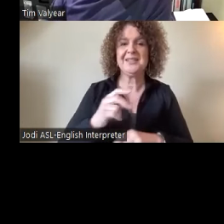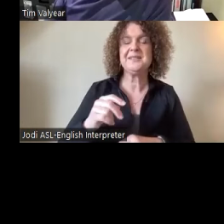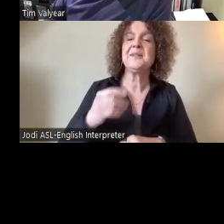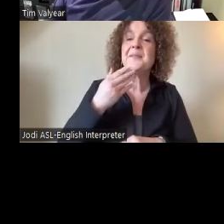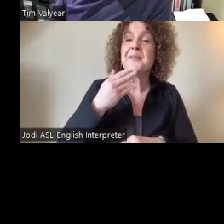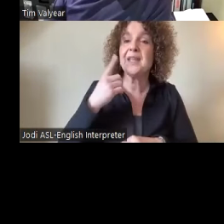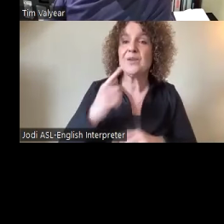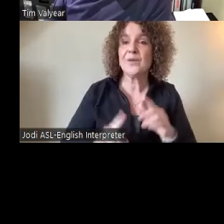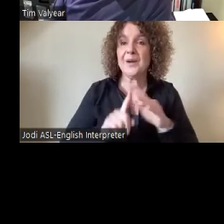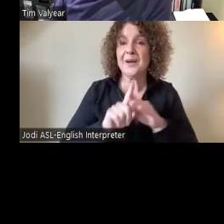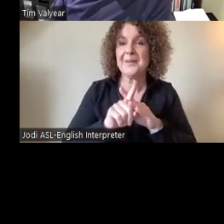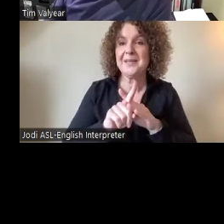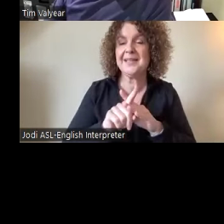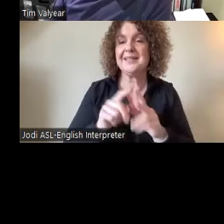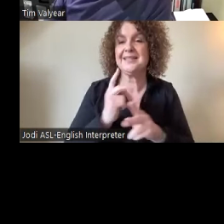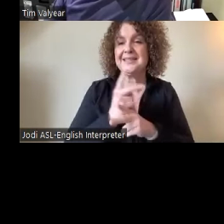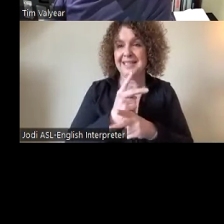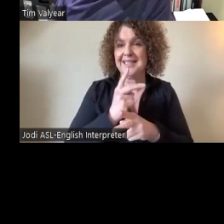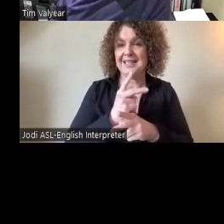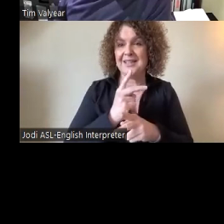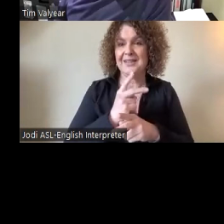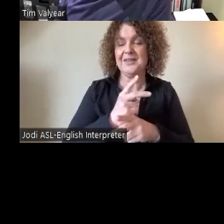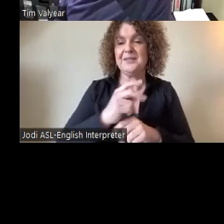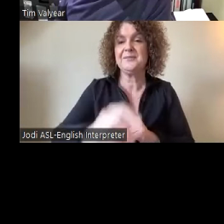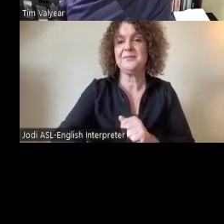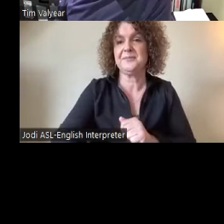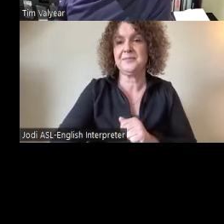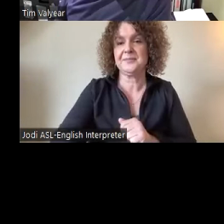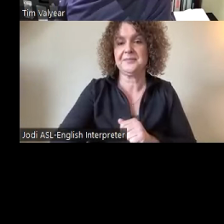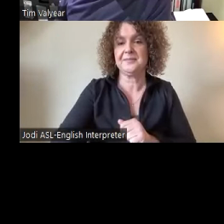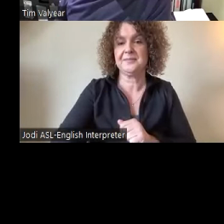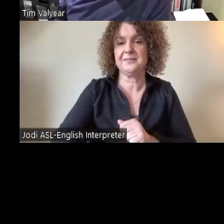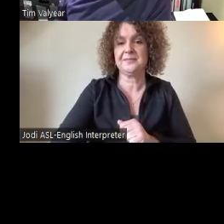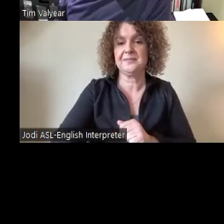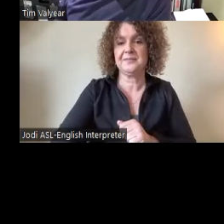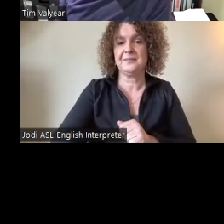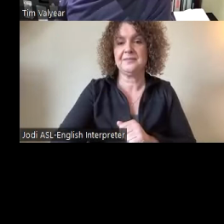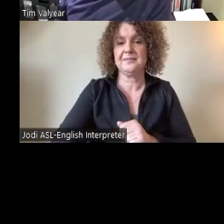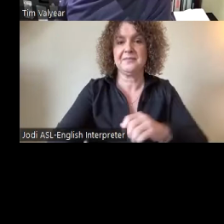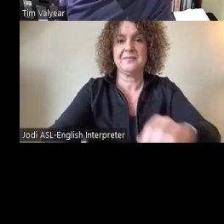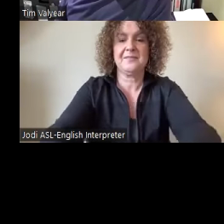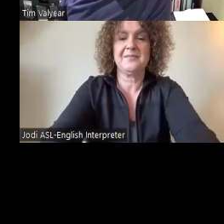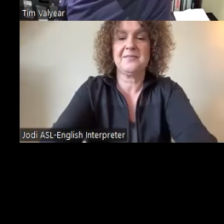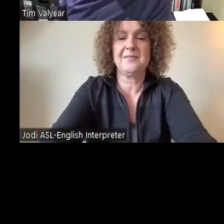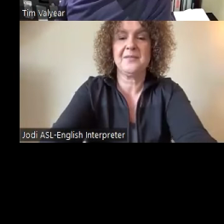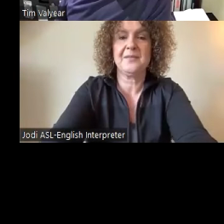given a copy of the presentation today. Thank